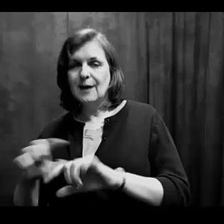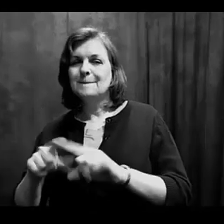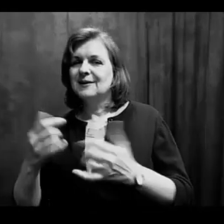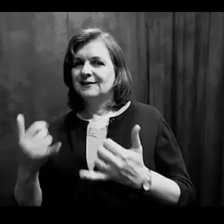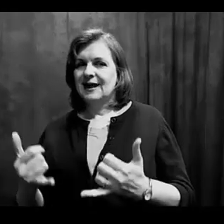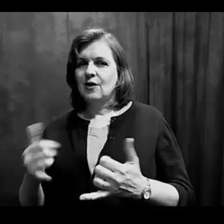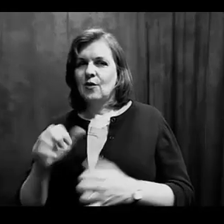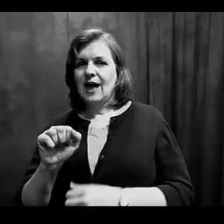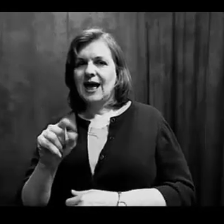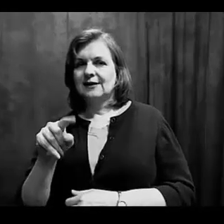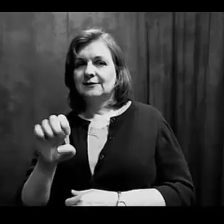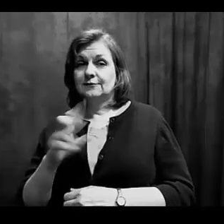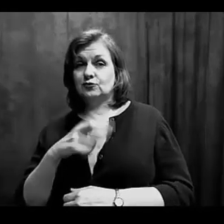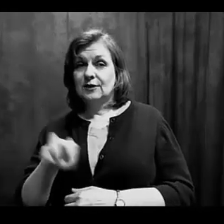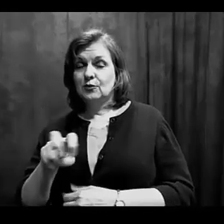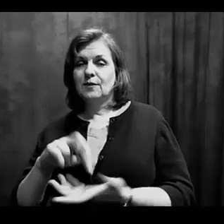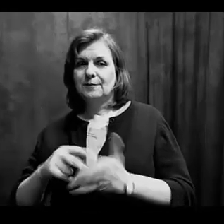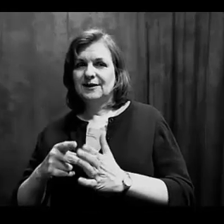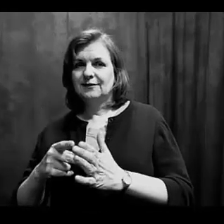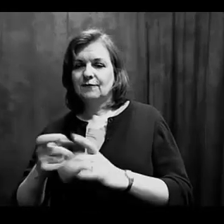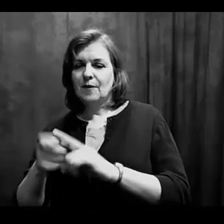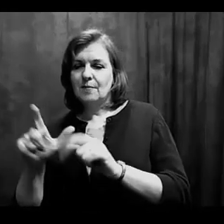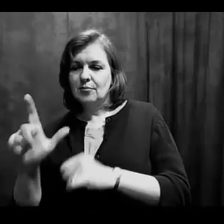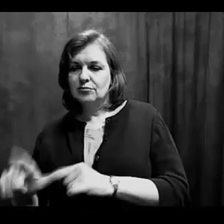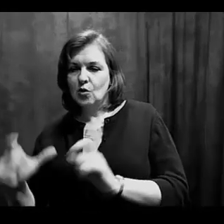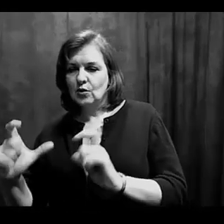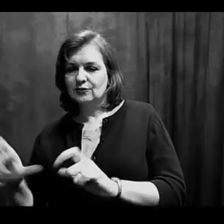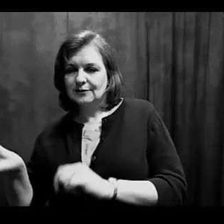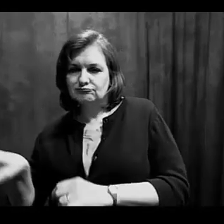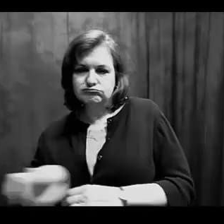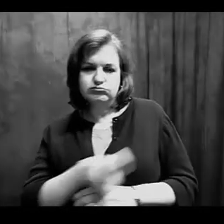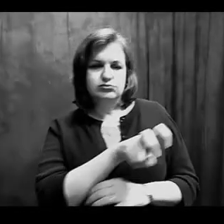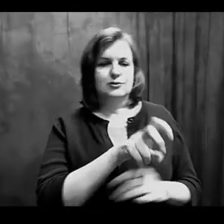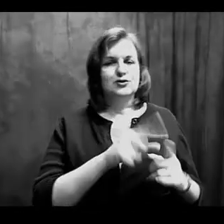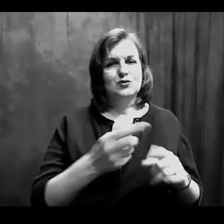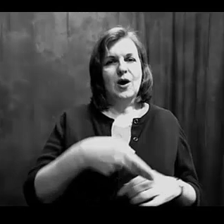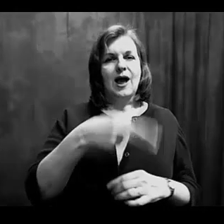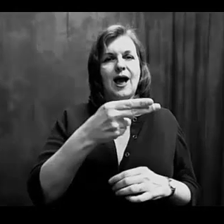a concentration gradient